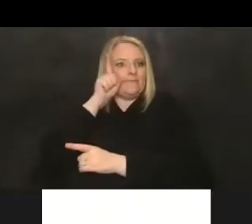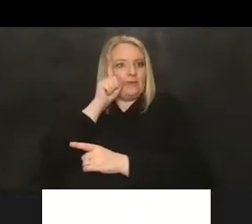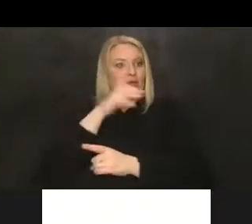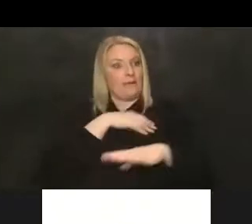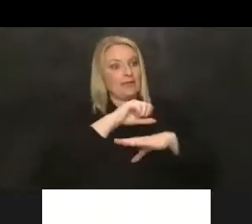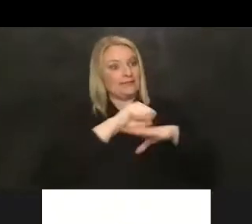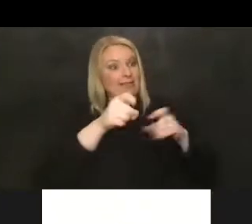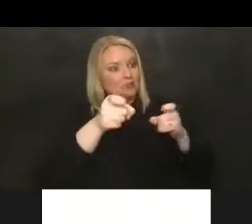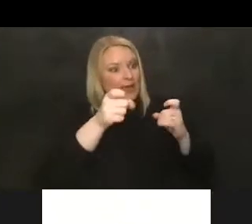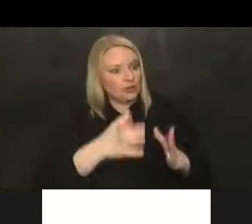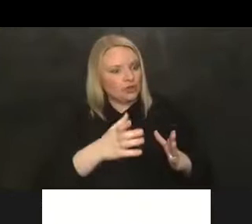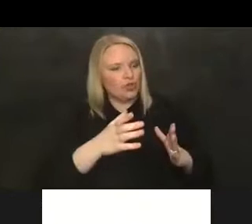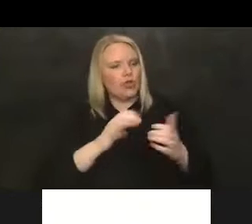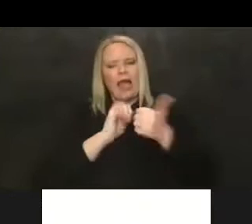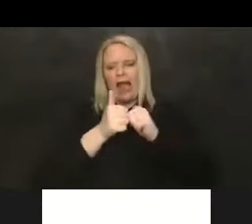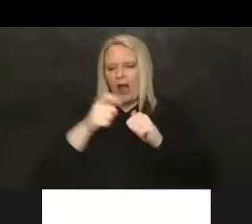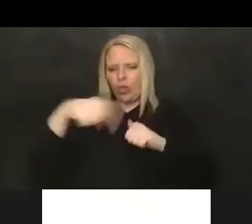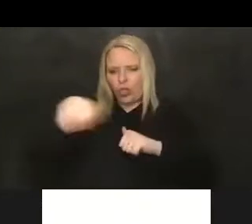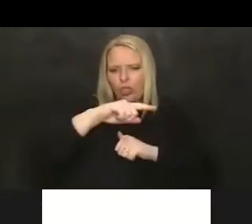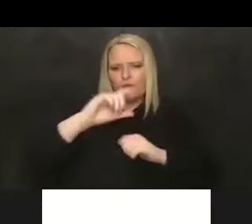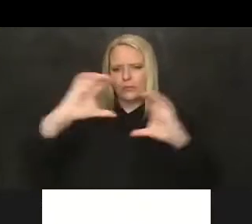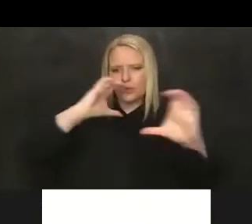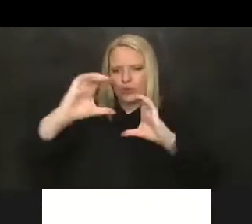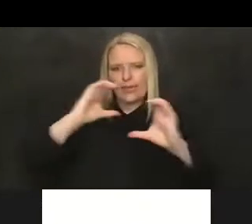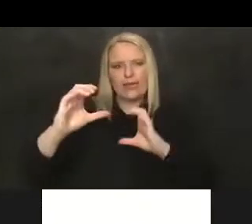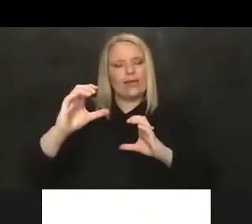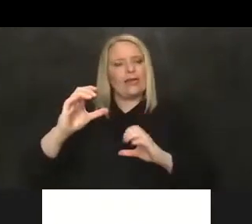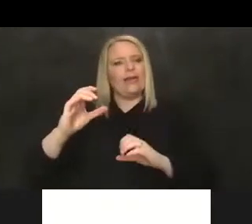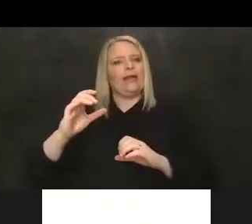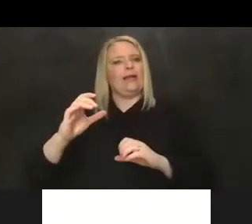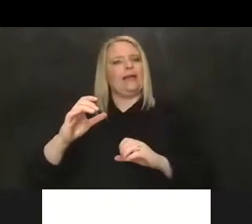how do all of these people communicate? And I don't think that's an untoward question to ask,